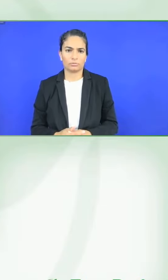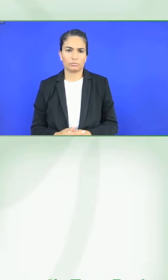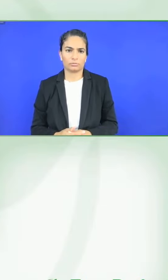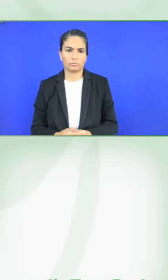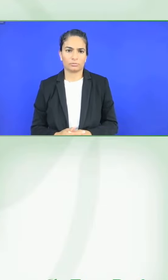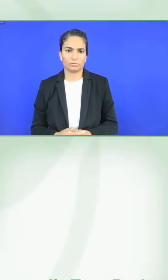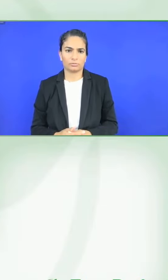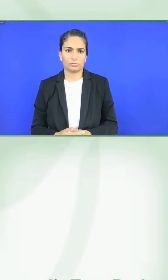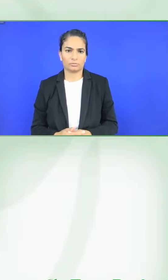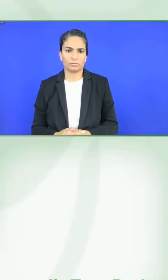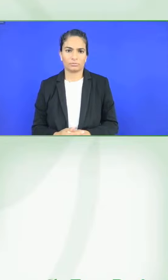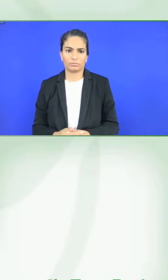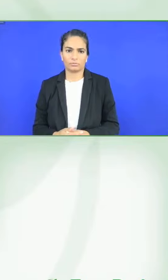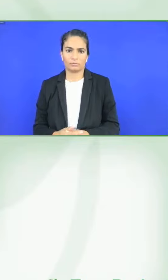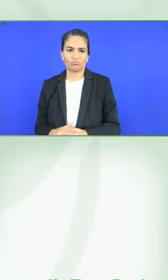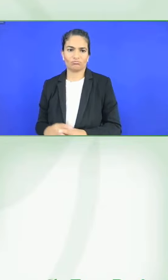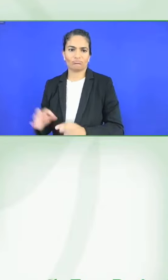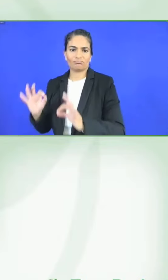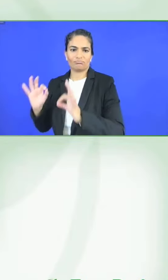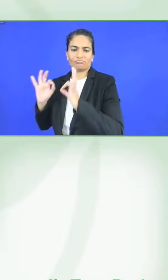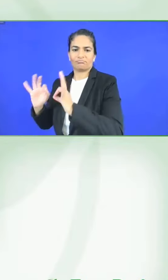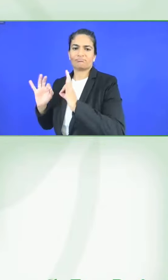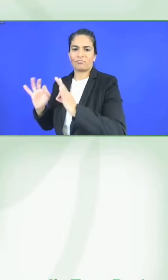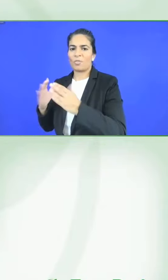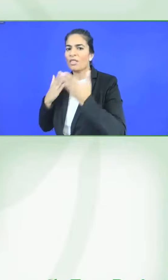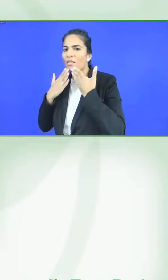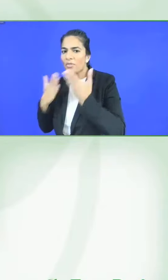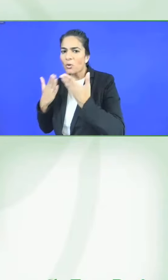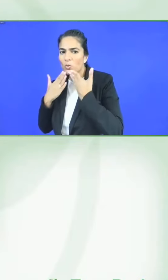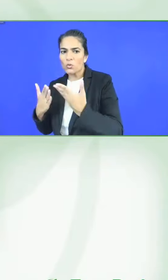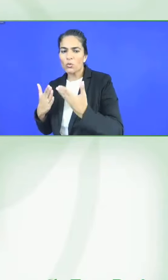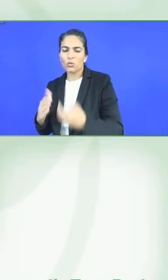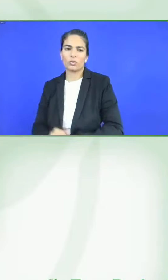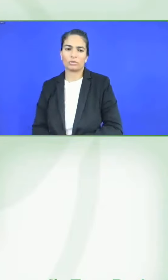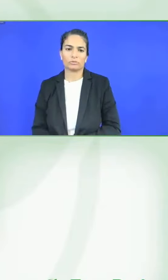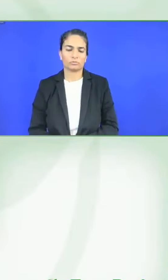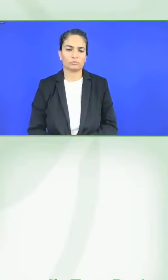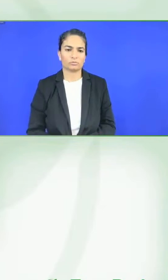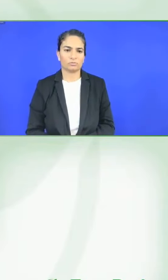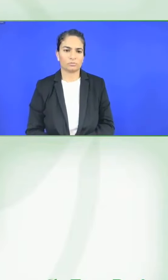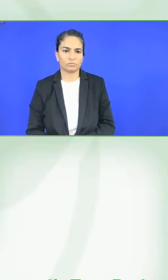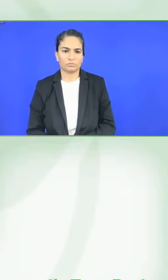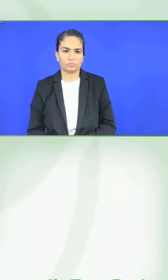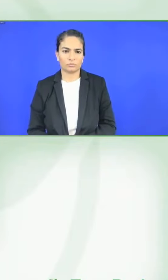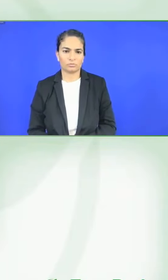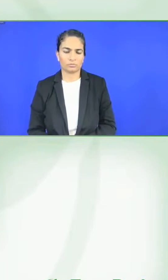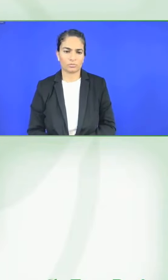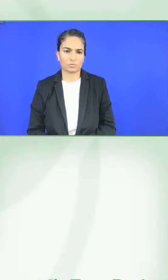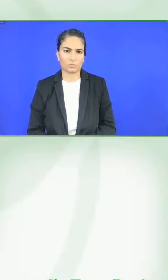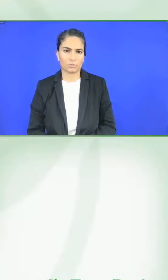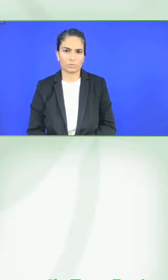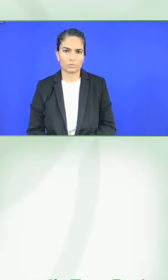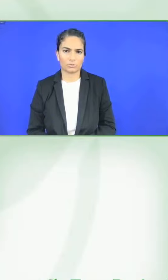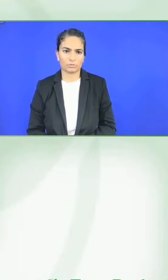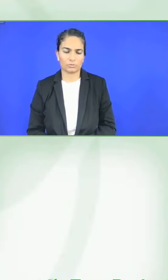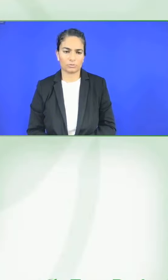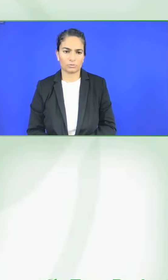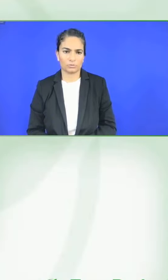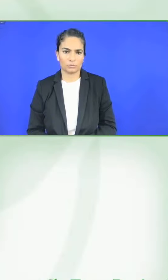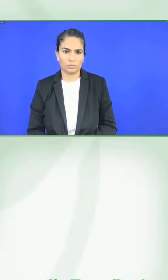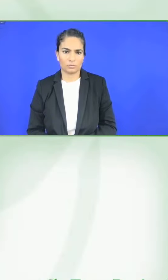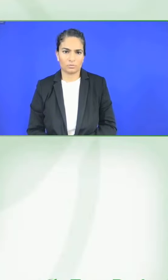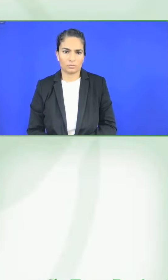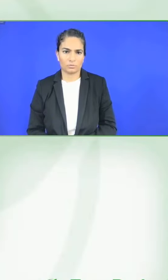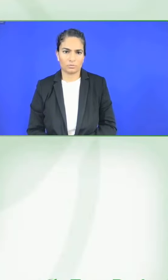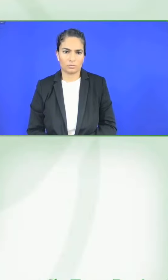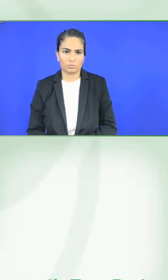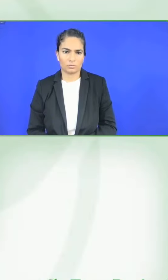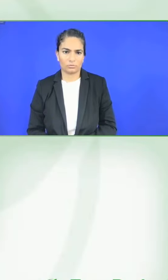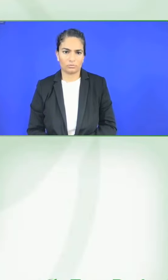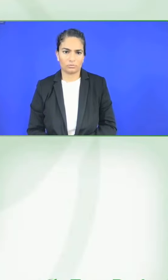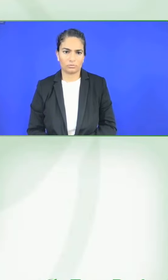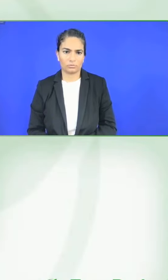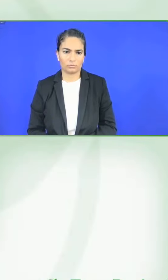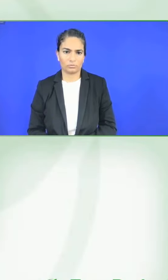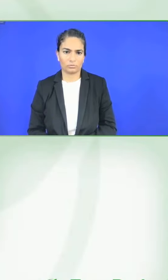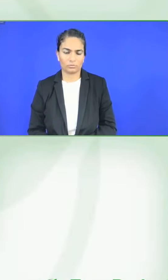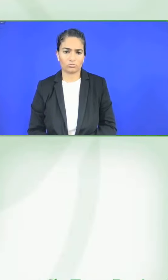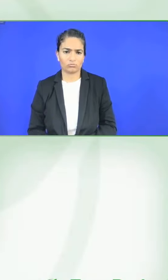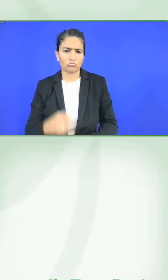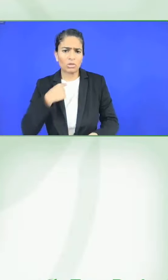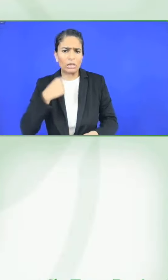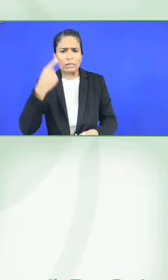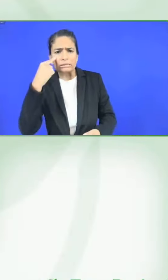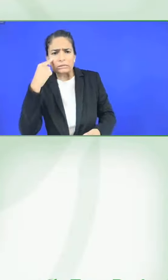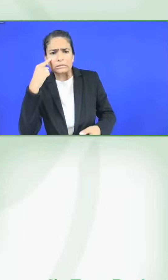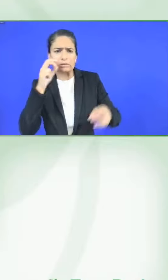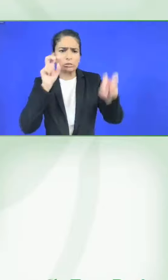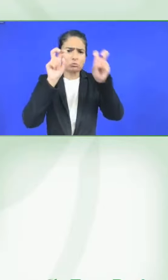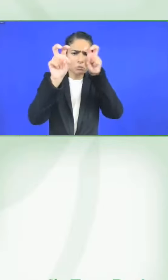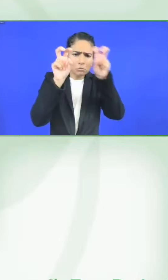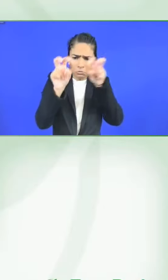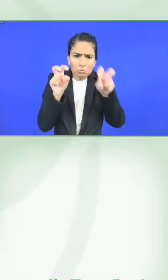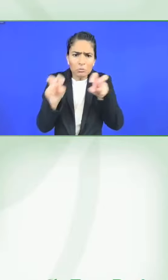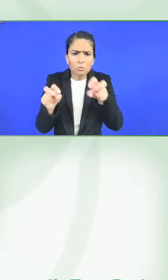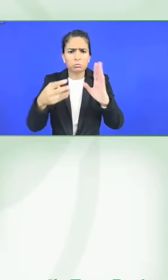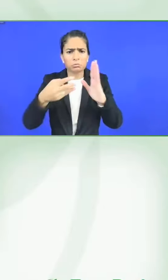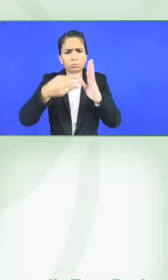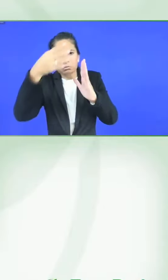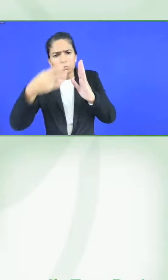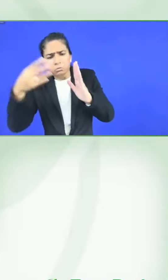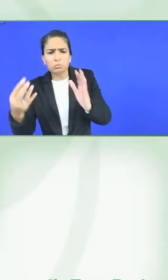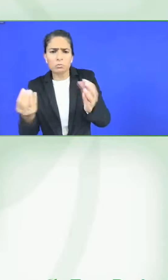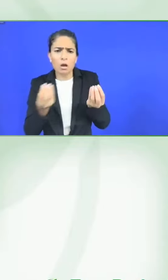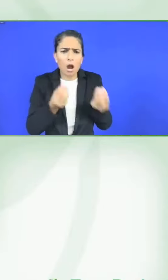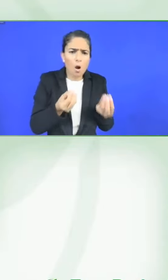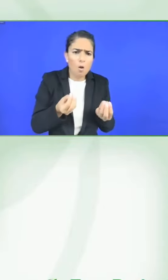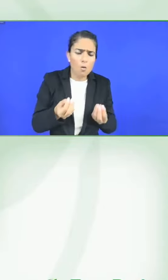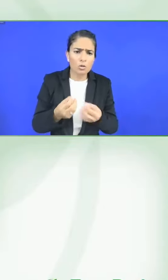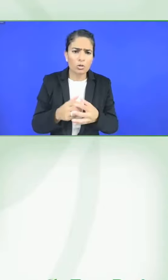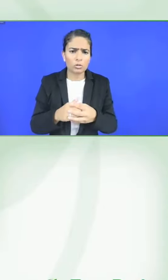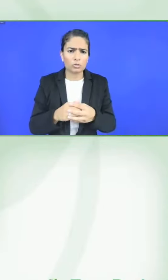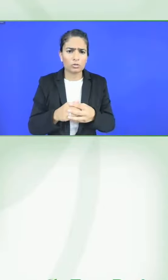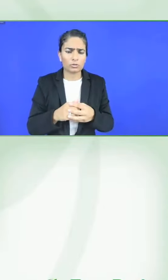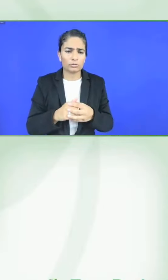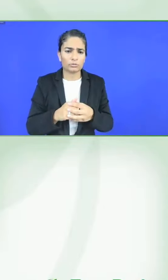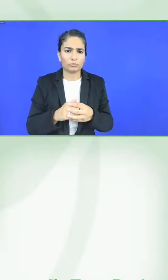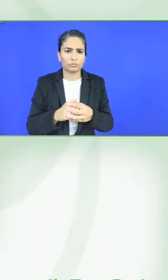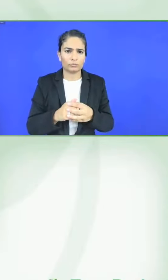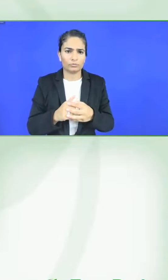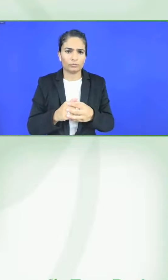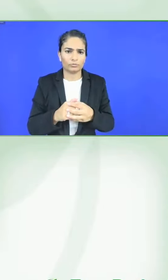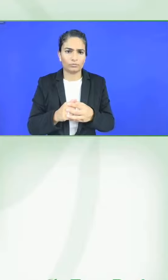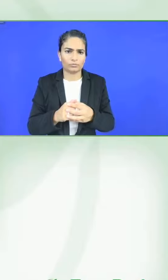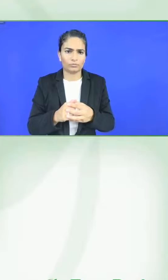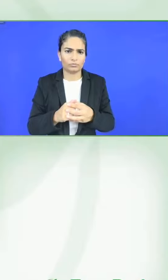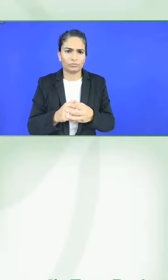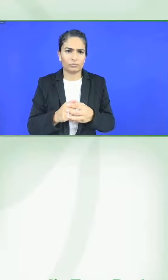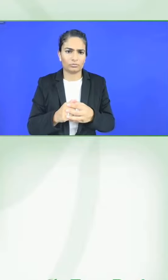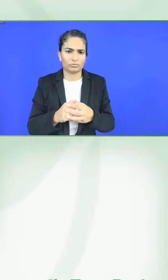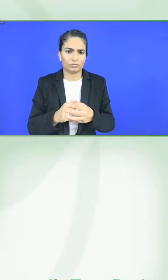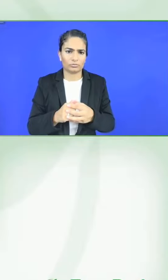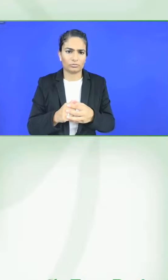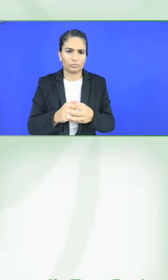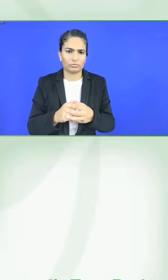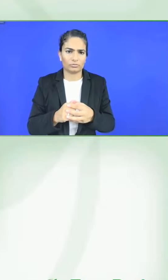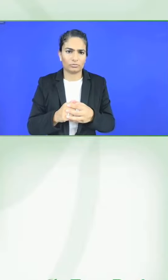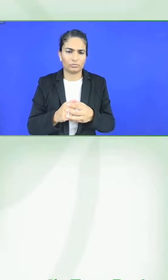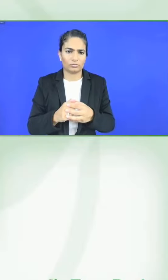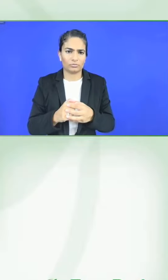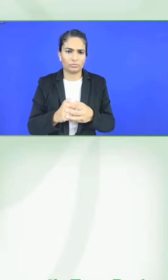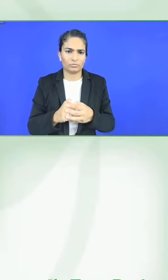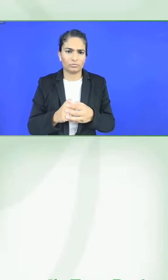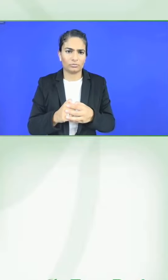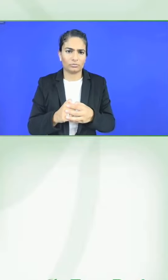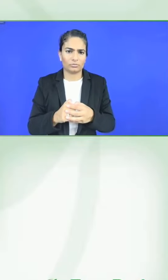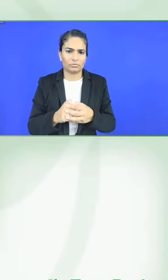They work on every app, they work into the operating system, every website, every browser,